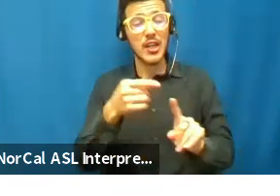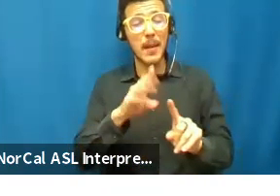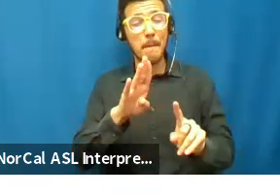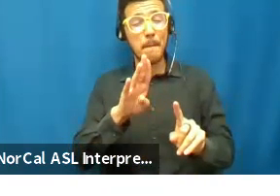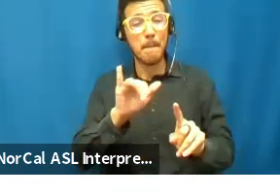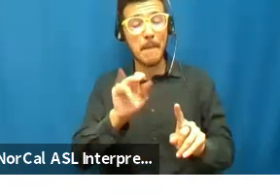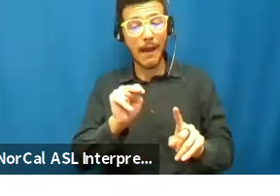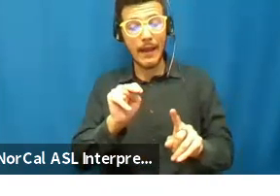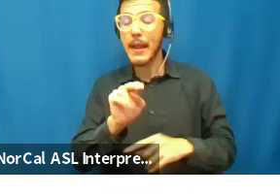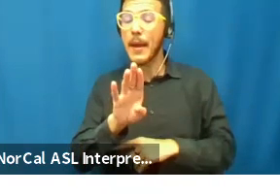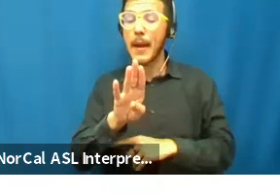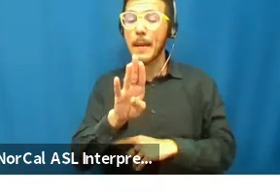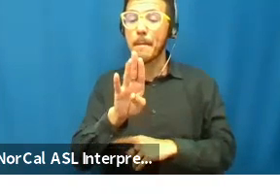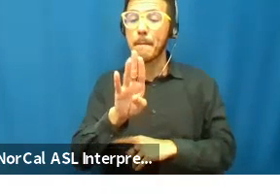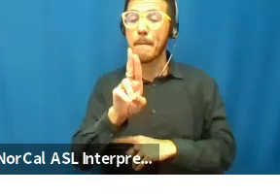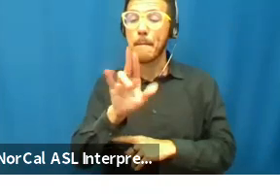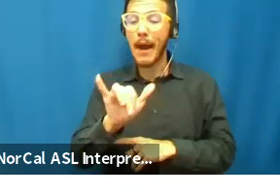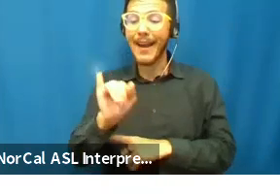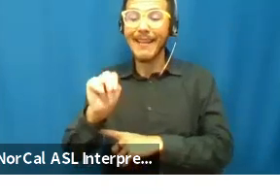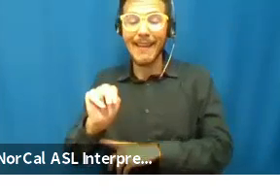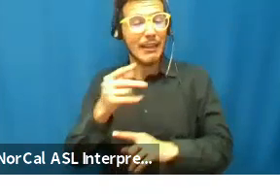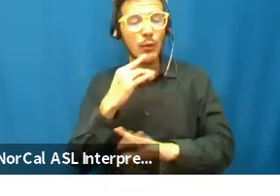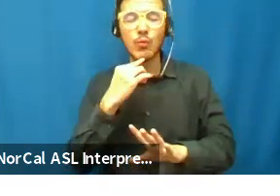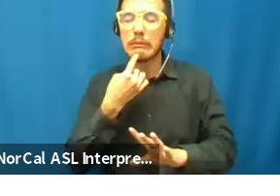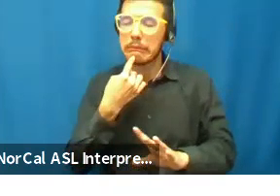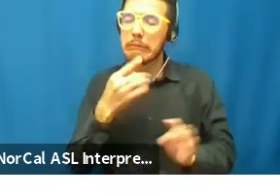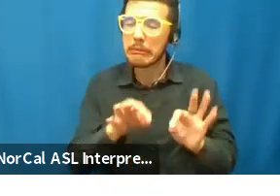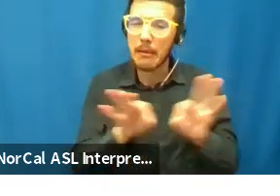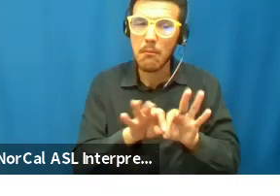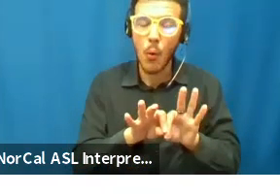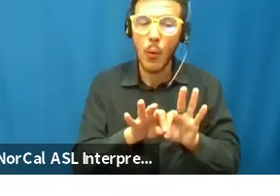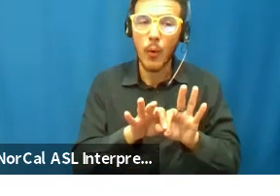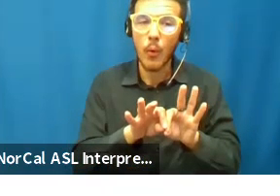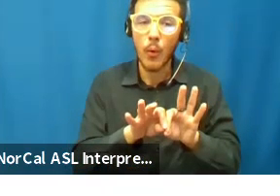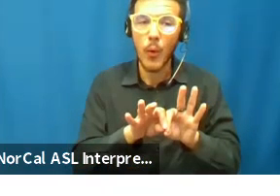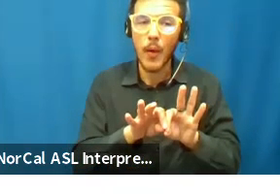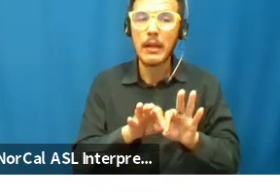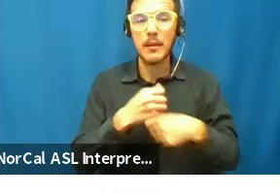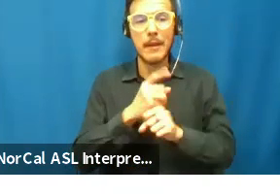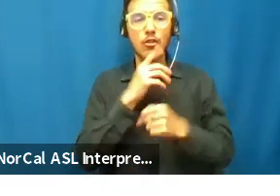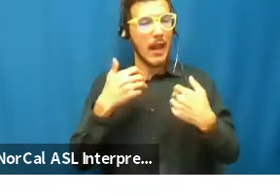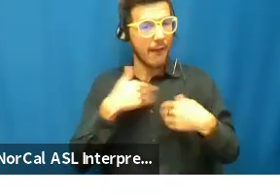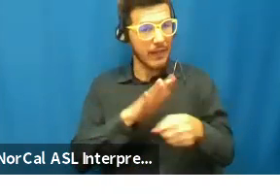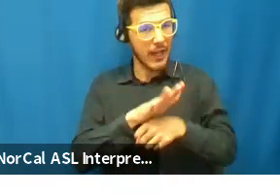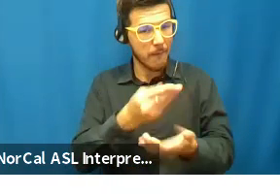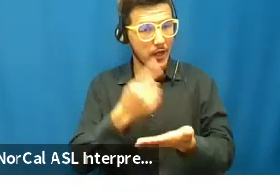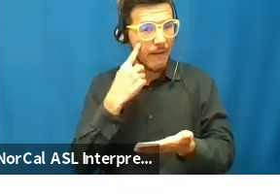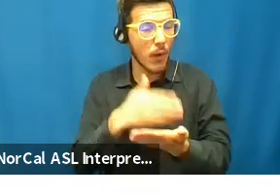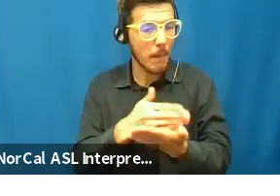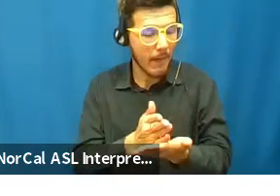or not they felt like they had a budget for the accessibility initiatives. The earmarked money at